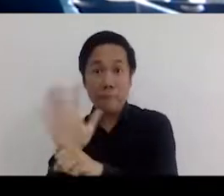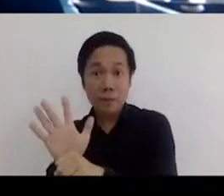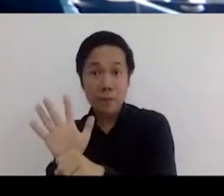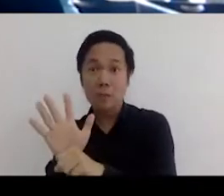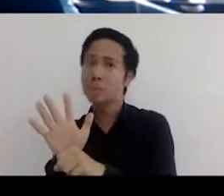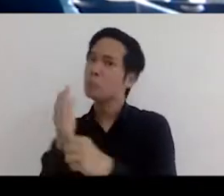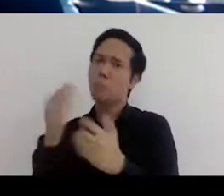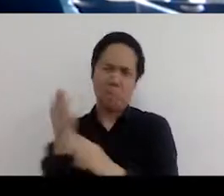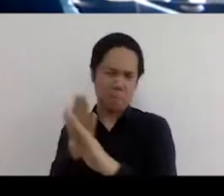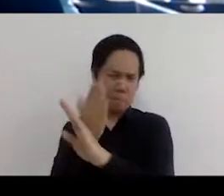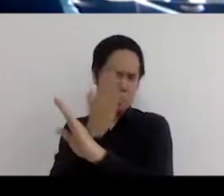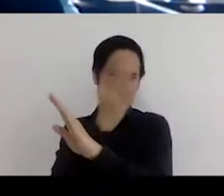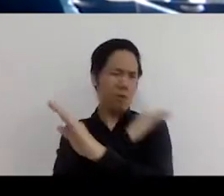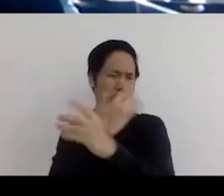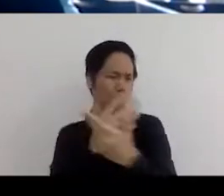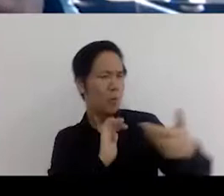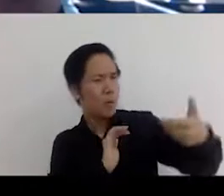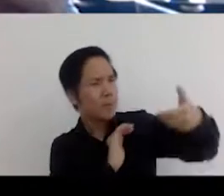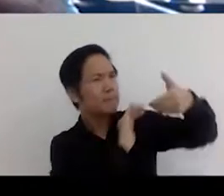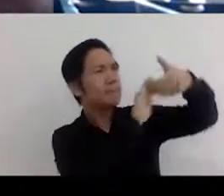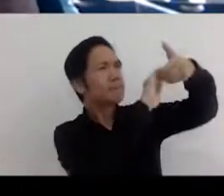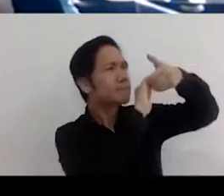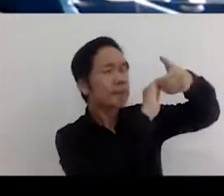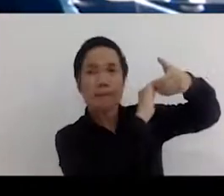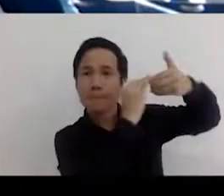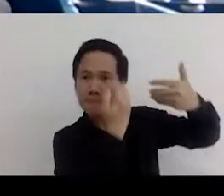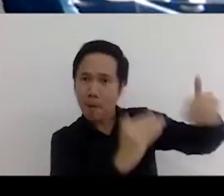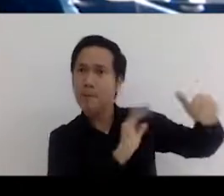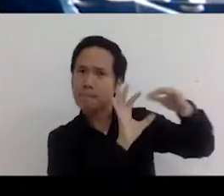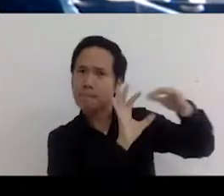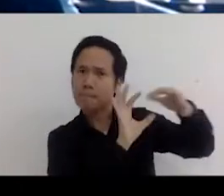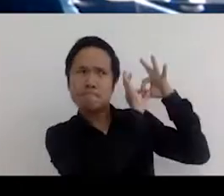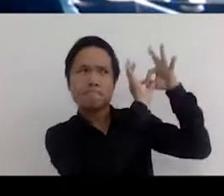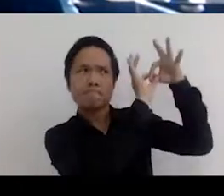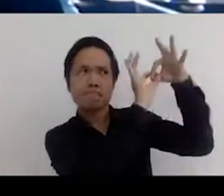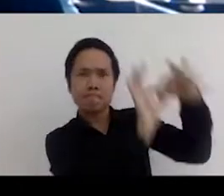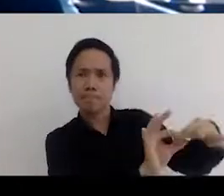So we have established this partnership at federal, provincial and local levels,